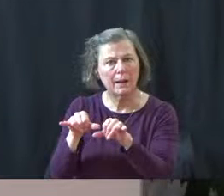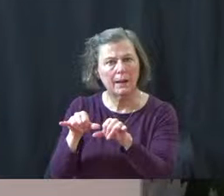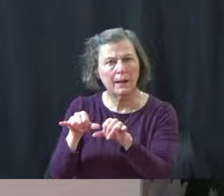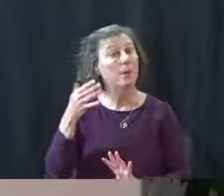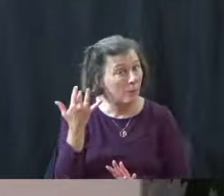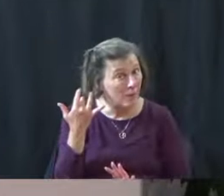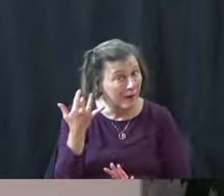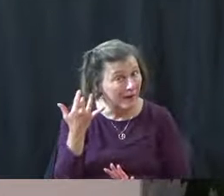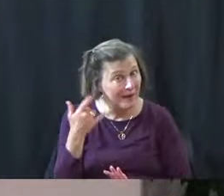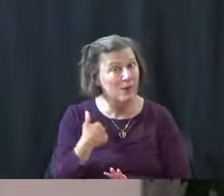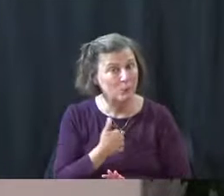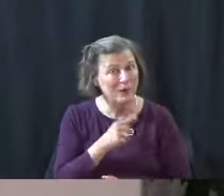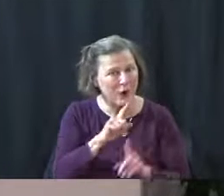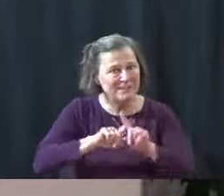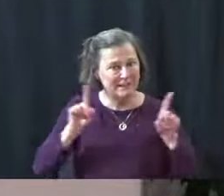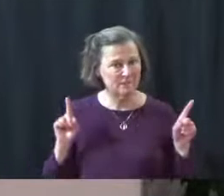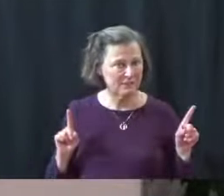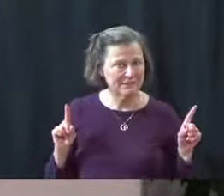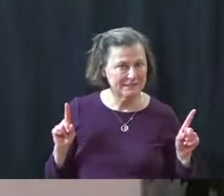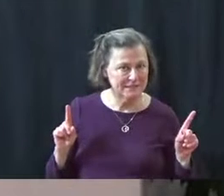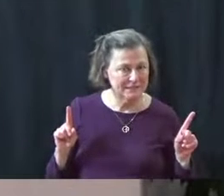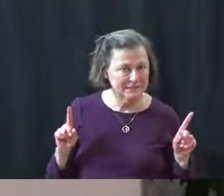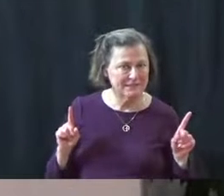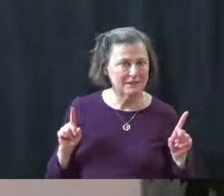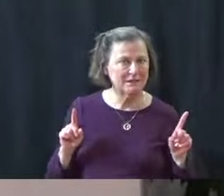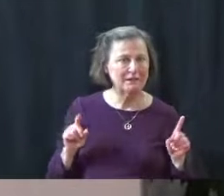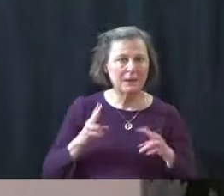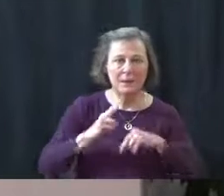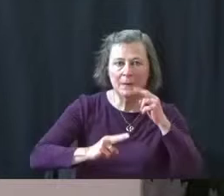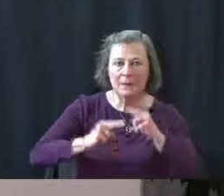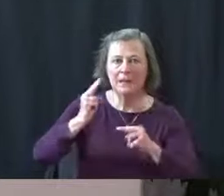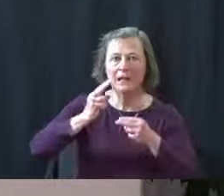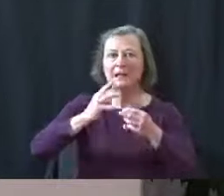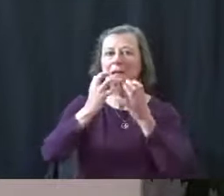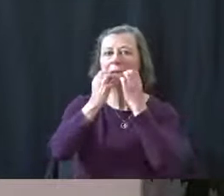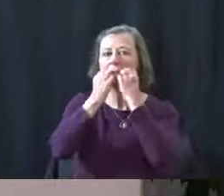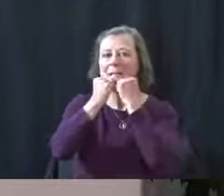are different. Let us build a beloved community where our